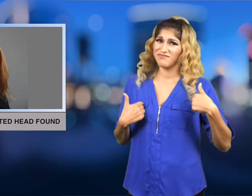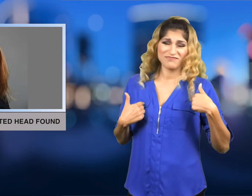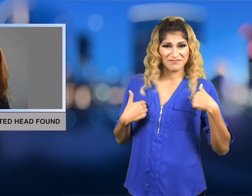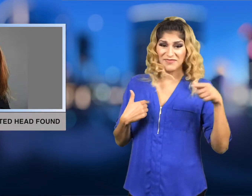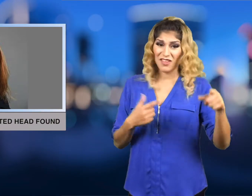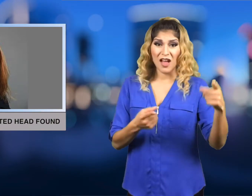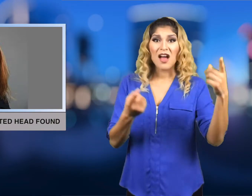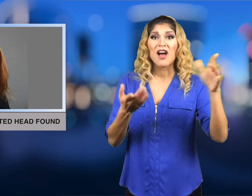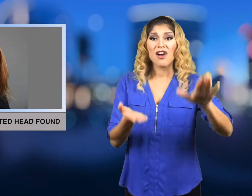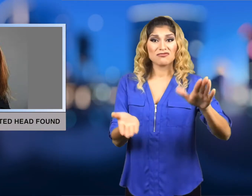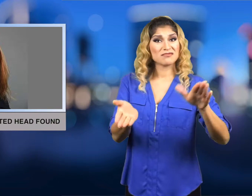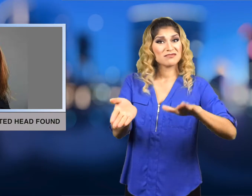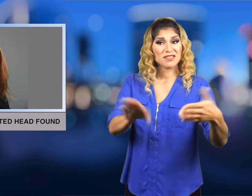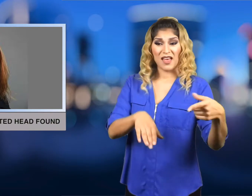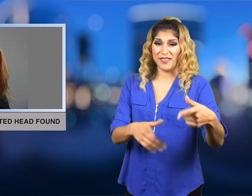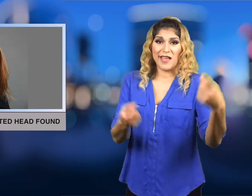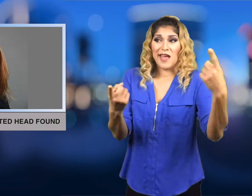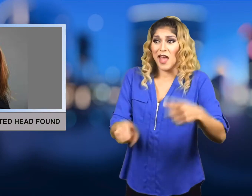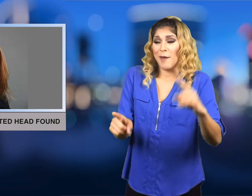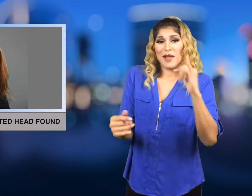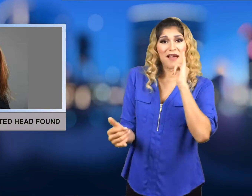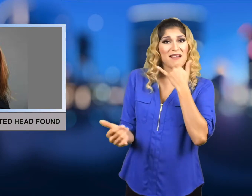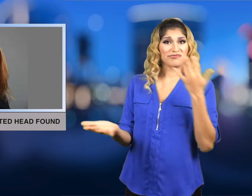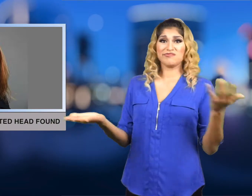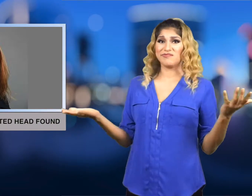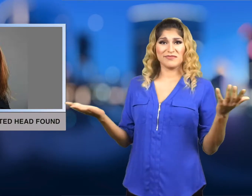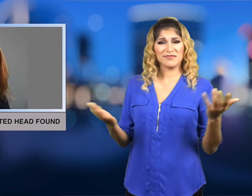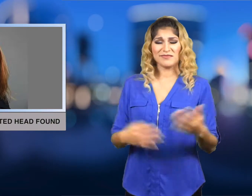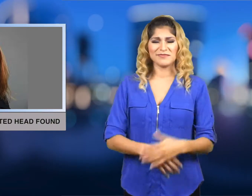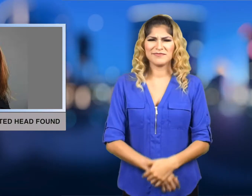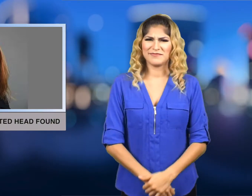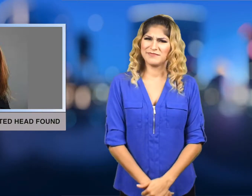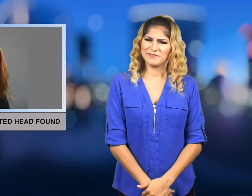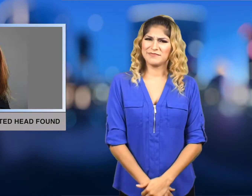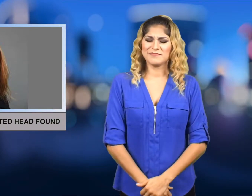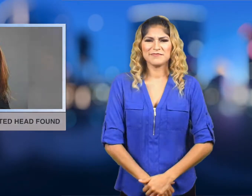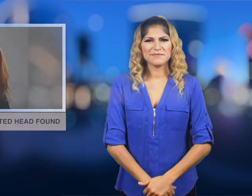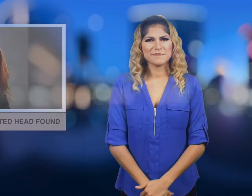He said Wall's death was an accident.